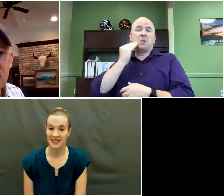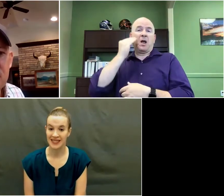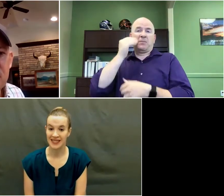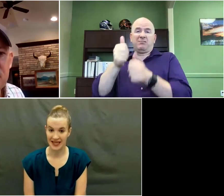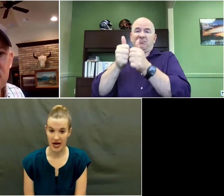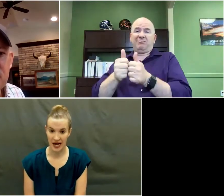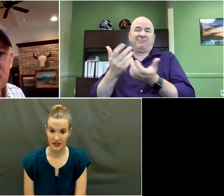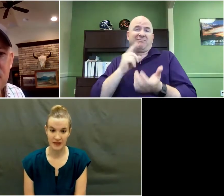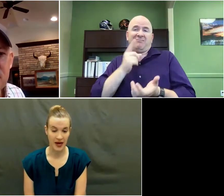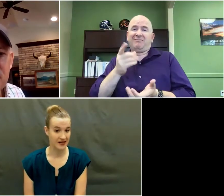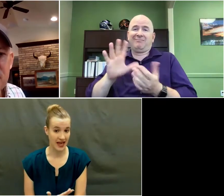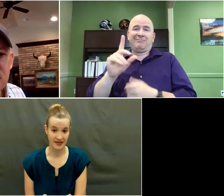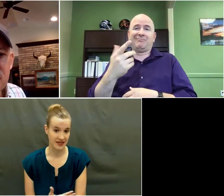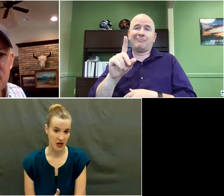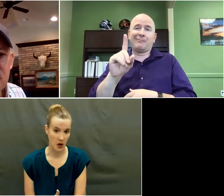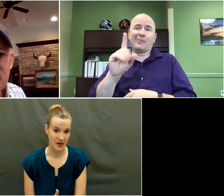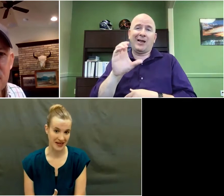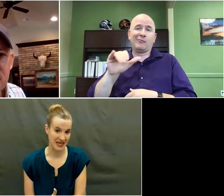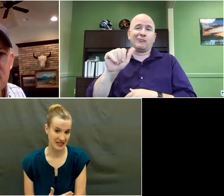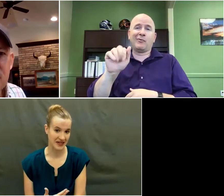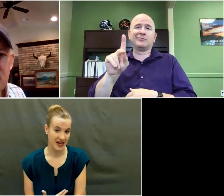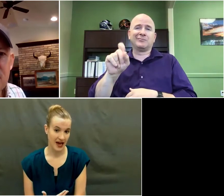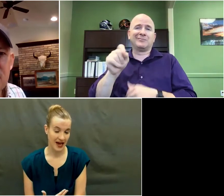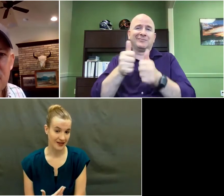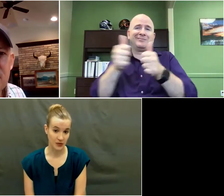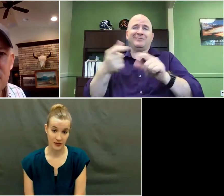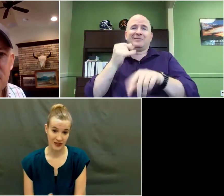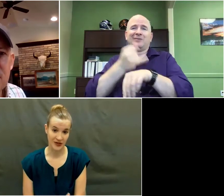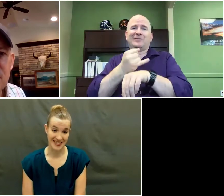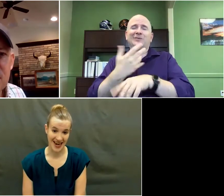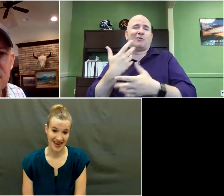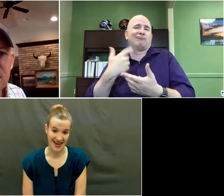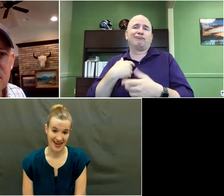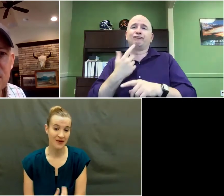didn't stay in the cottages but they stayed home and attended school just during the day. So I was